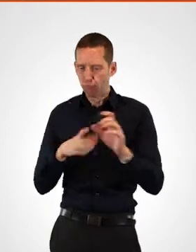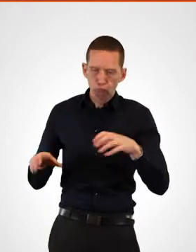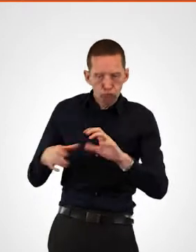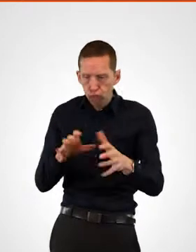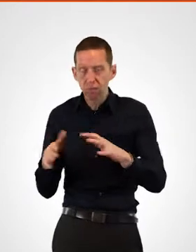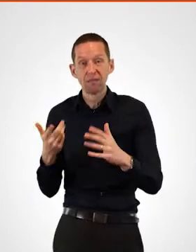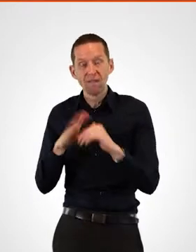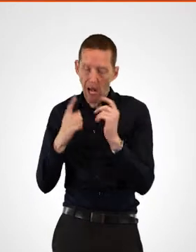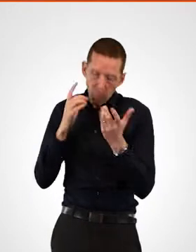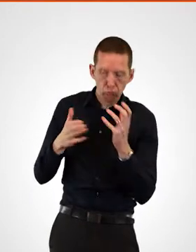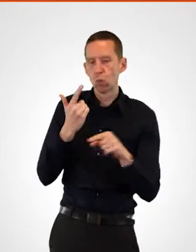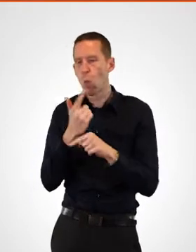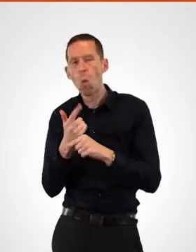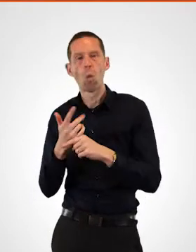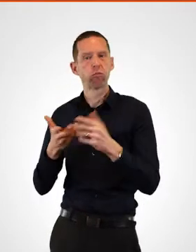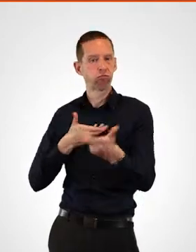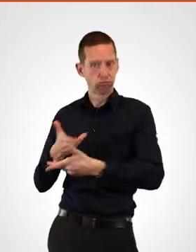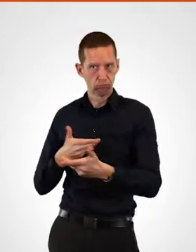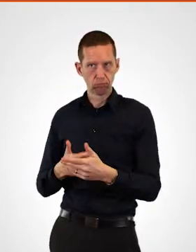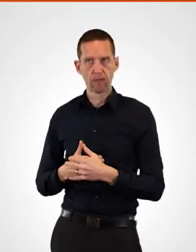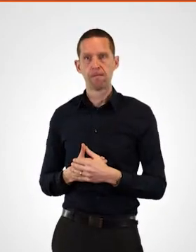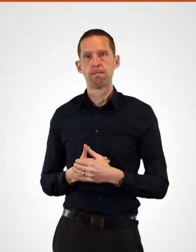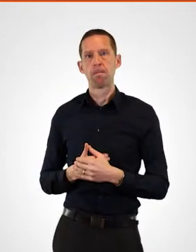and they're looking at them, talking about them,